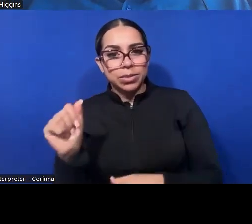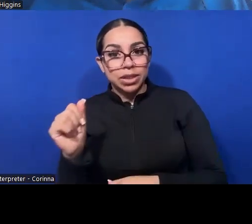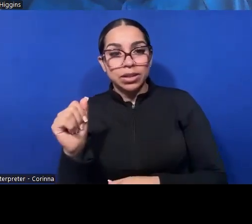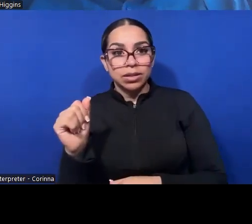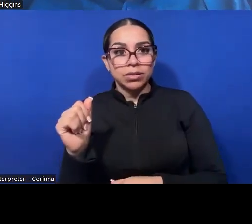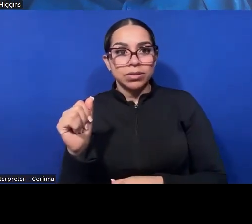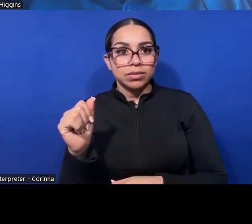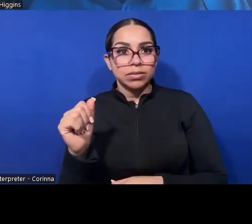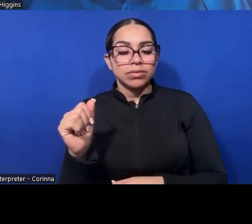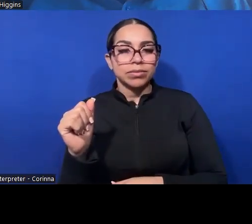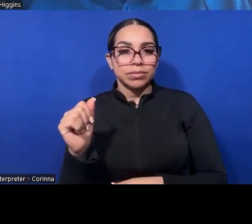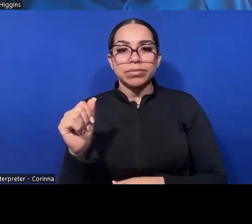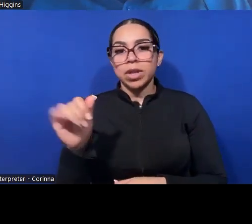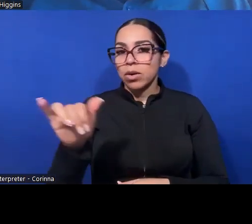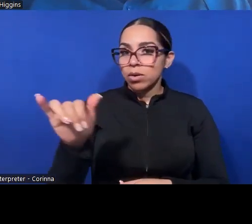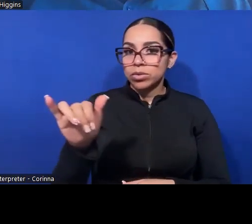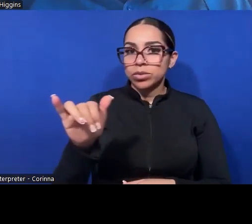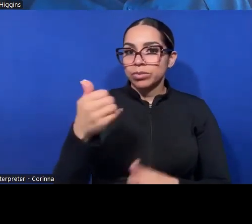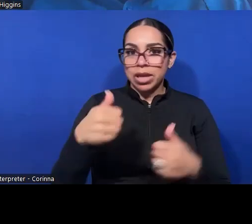as well as anybody who's in the Medi-Cal system.